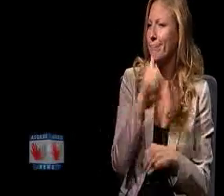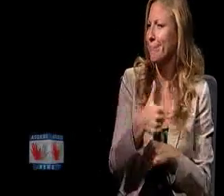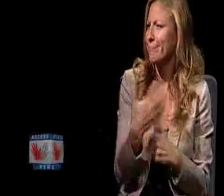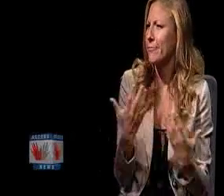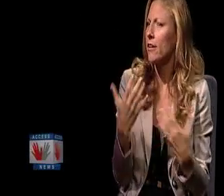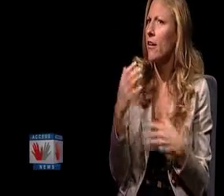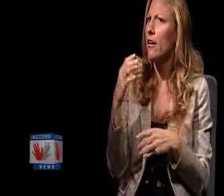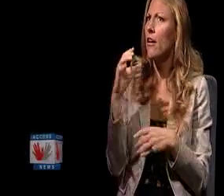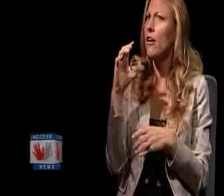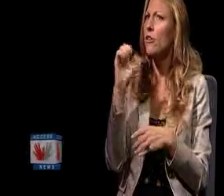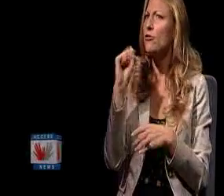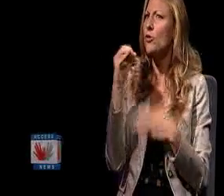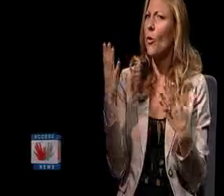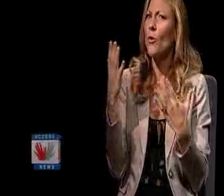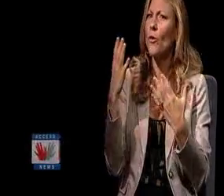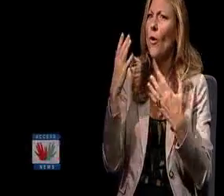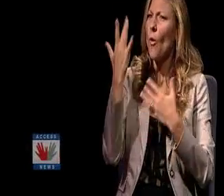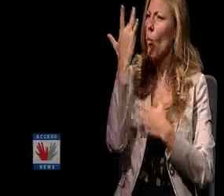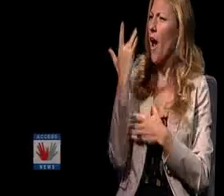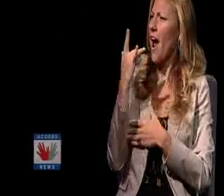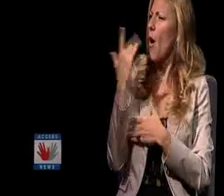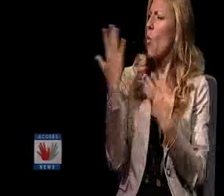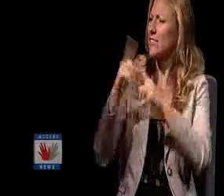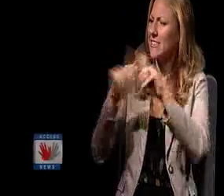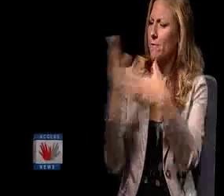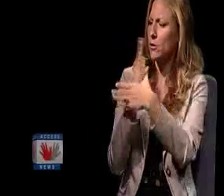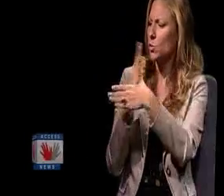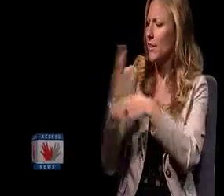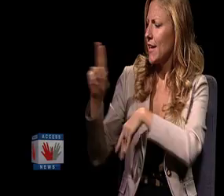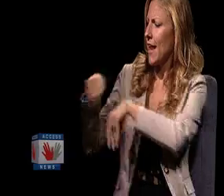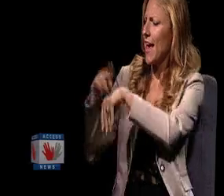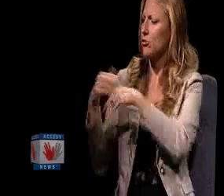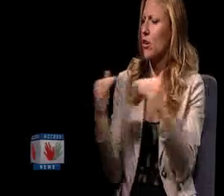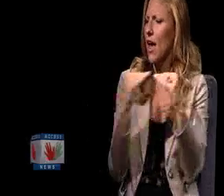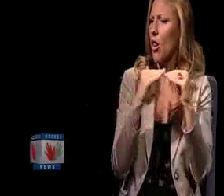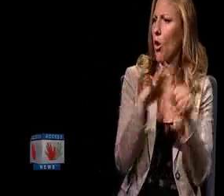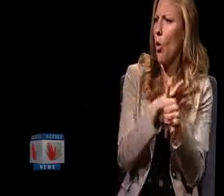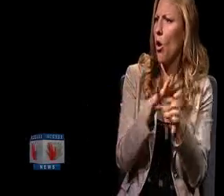but not get involved locally. So what's the difference between